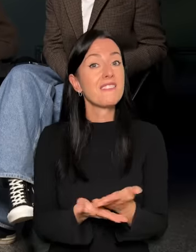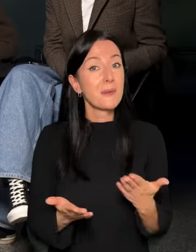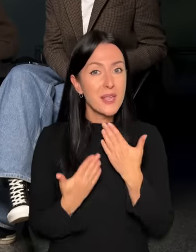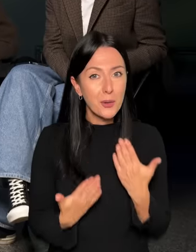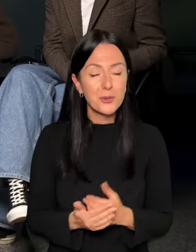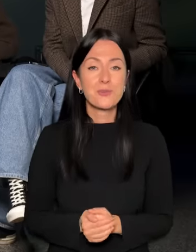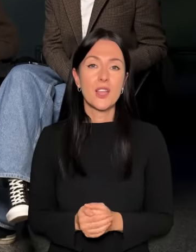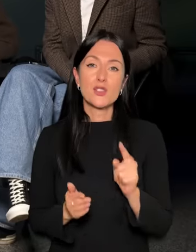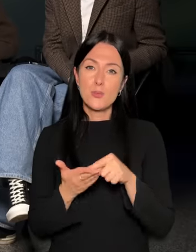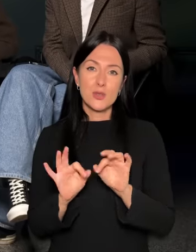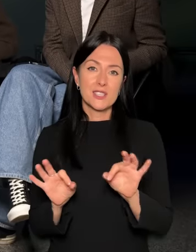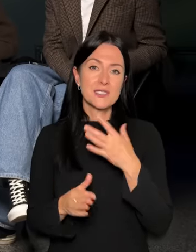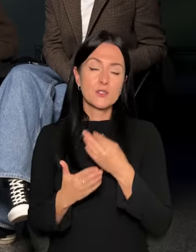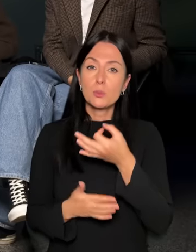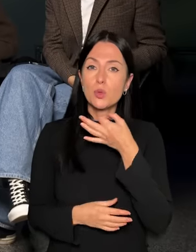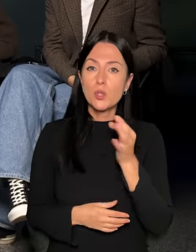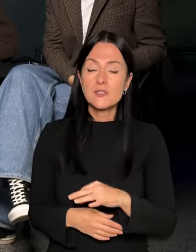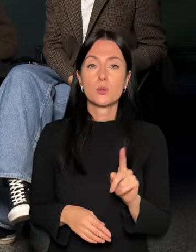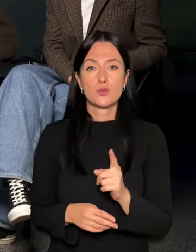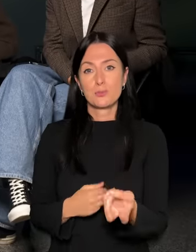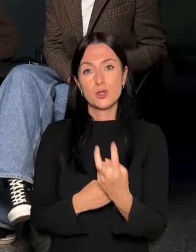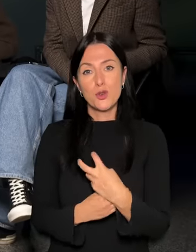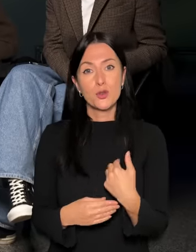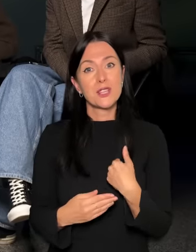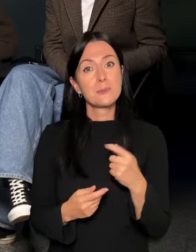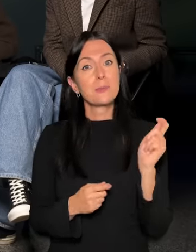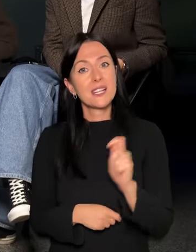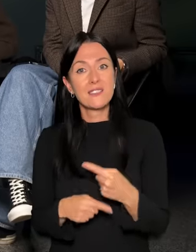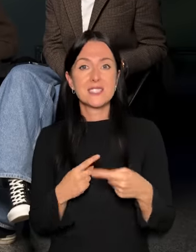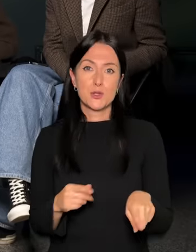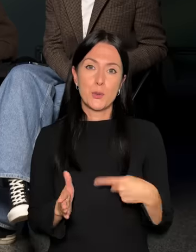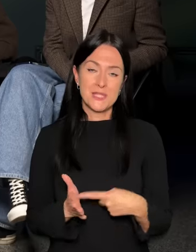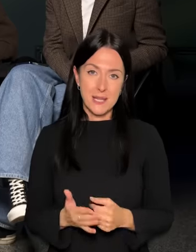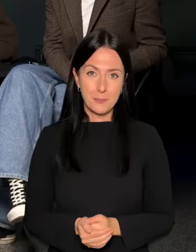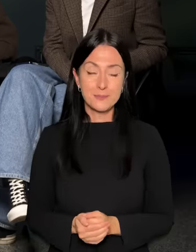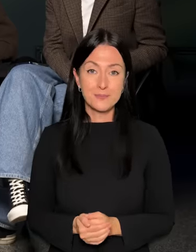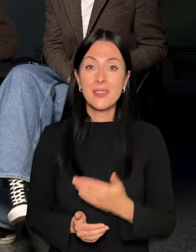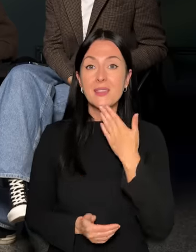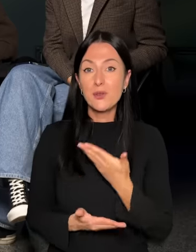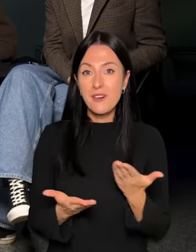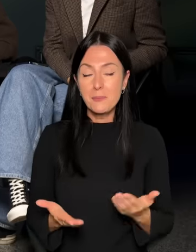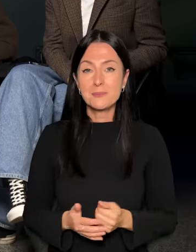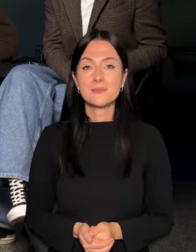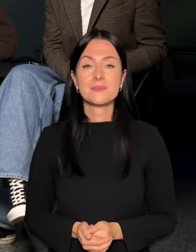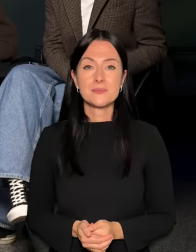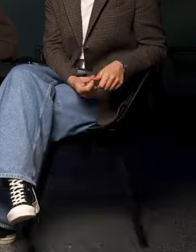Thank you very much for sharing your experience and coming to us from another city. Thank you very much.